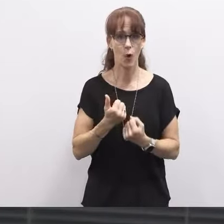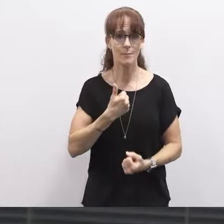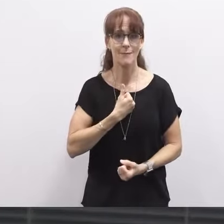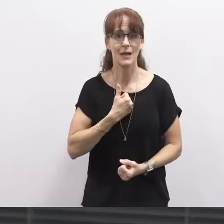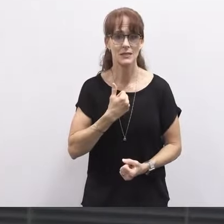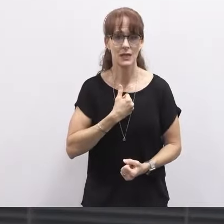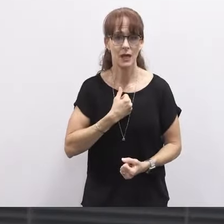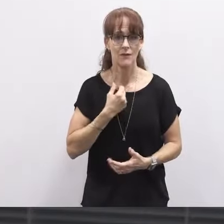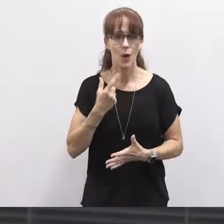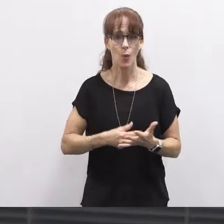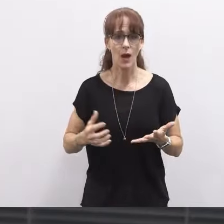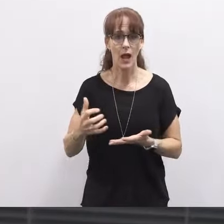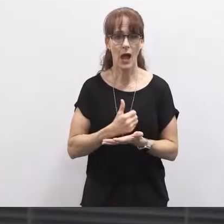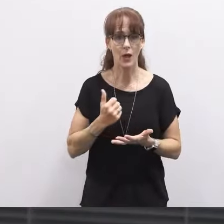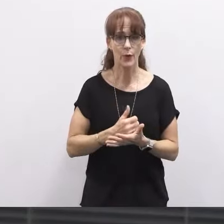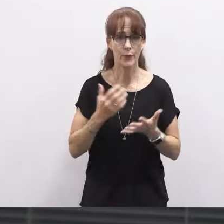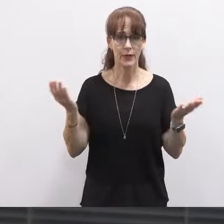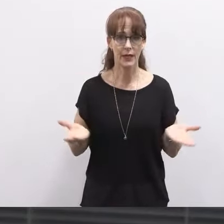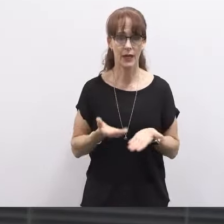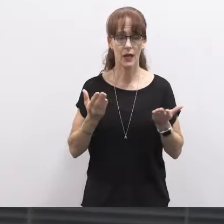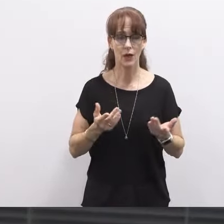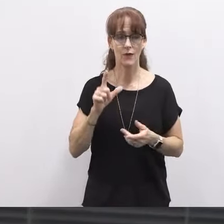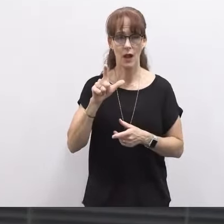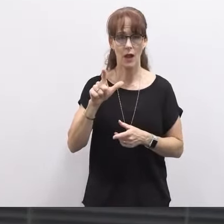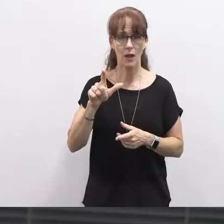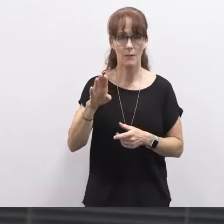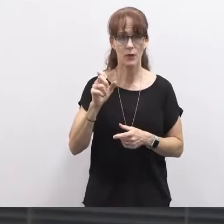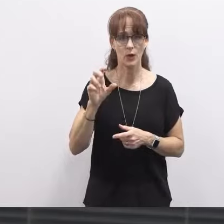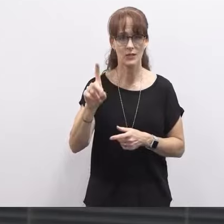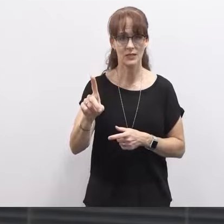on what I make here for the Long Beach Unified School District.